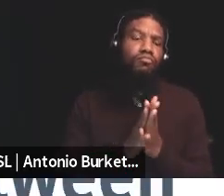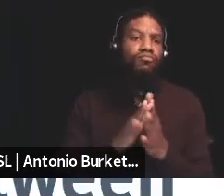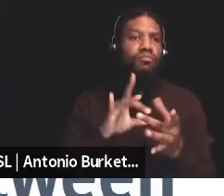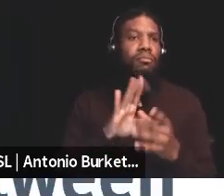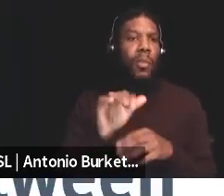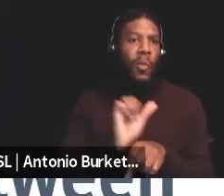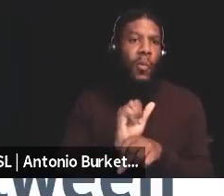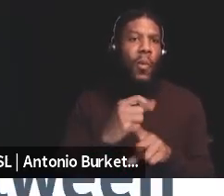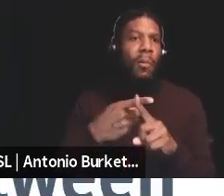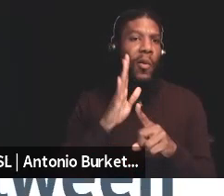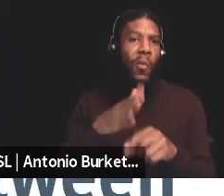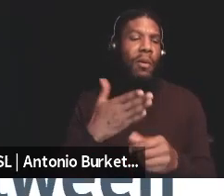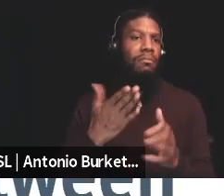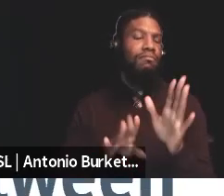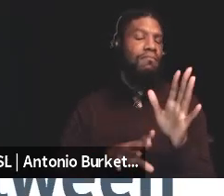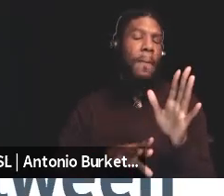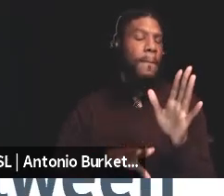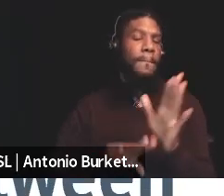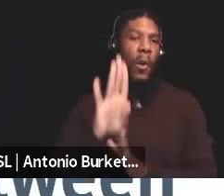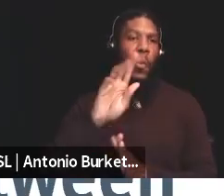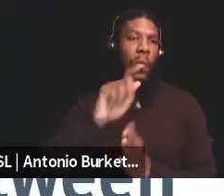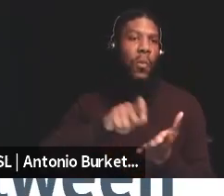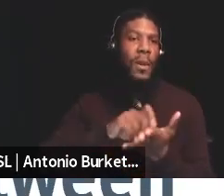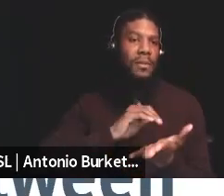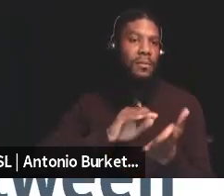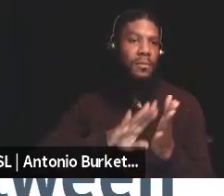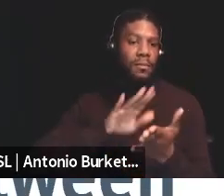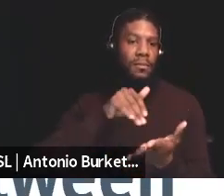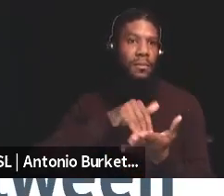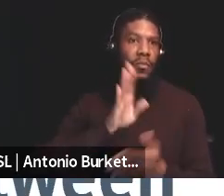So this year, I've really cultivated the use of the Slack channel,